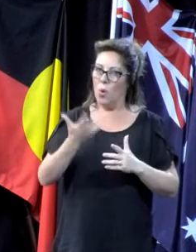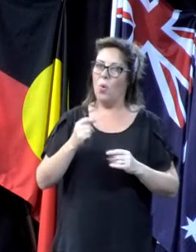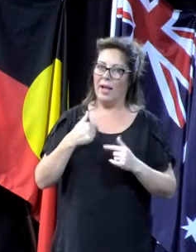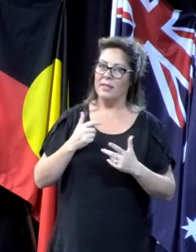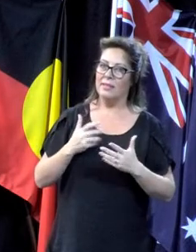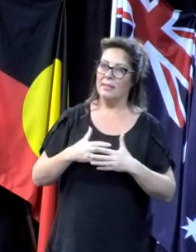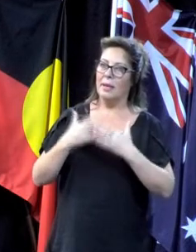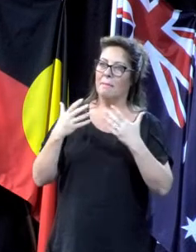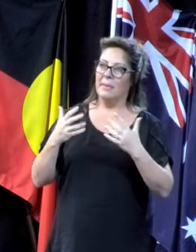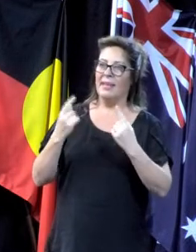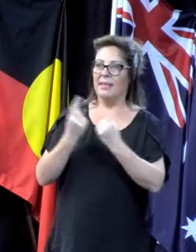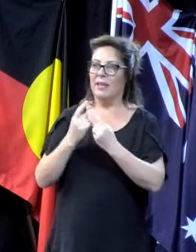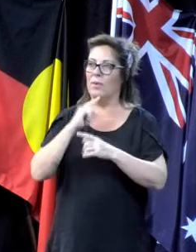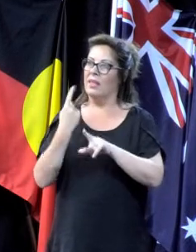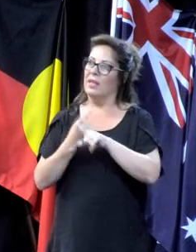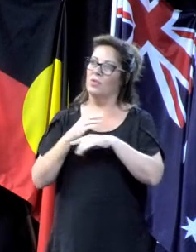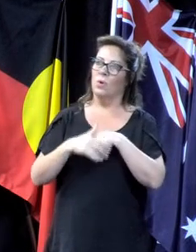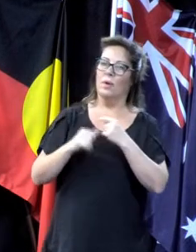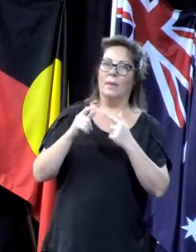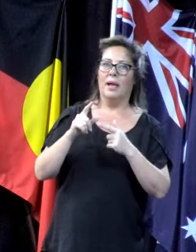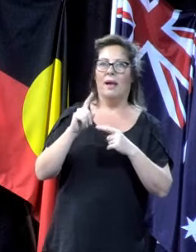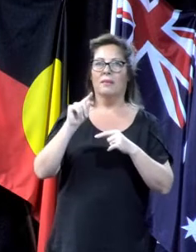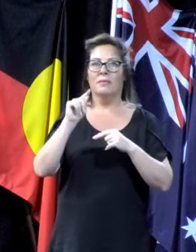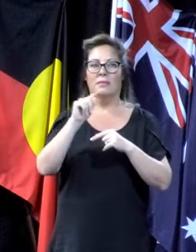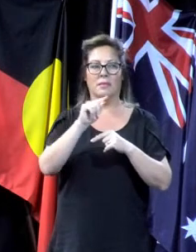that people talk about with incorporating students with disabilities